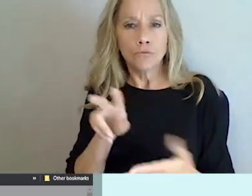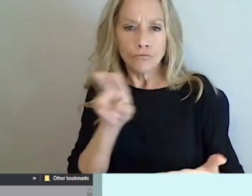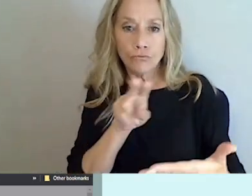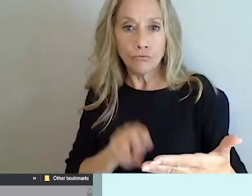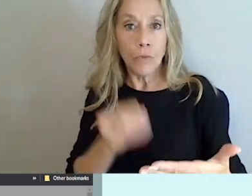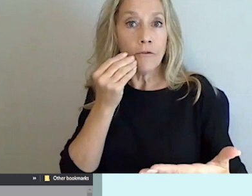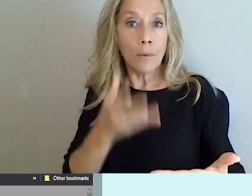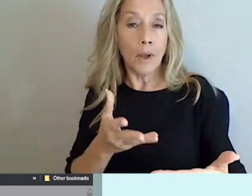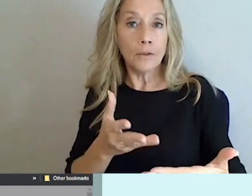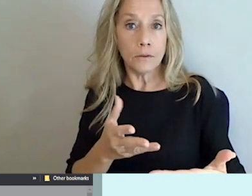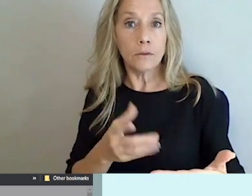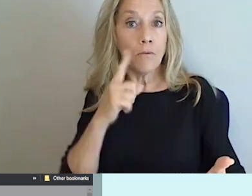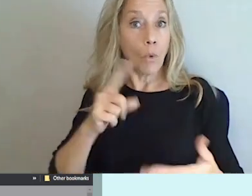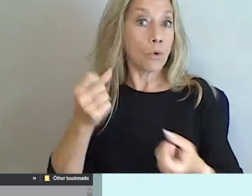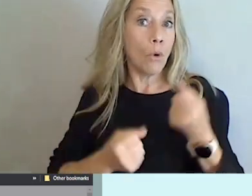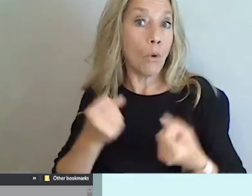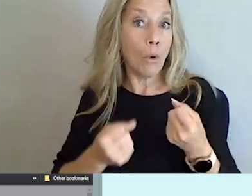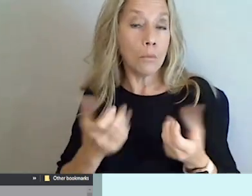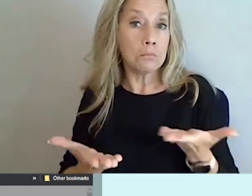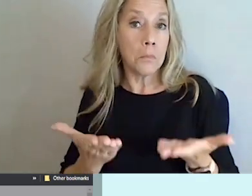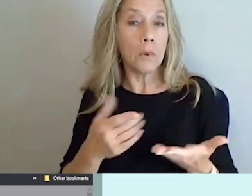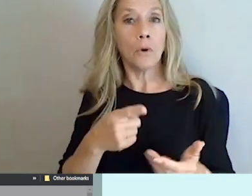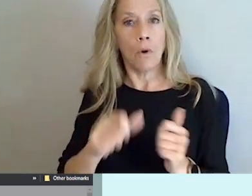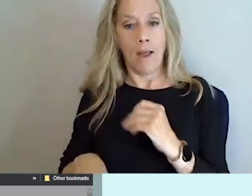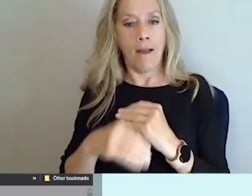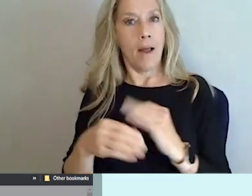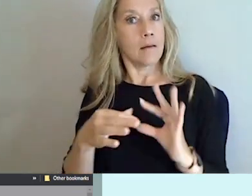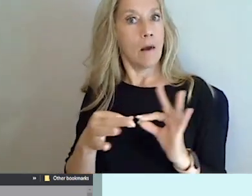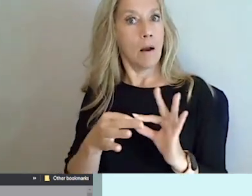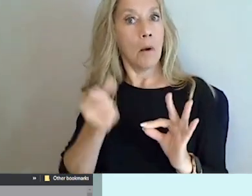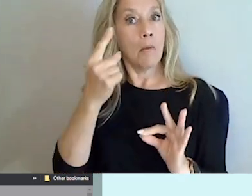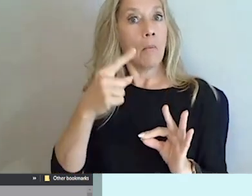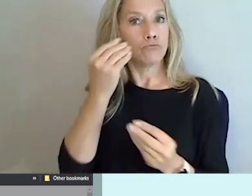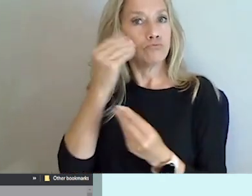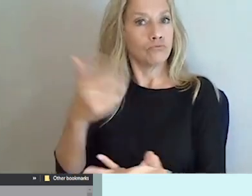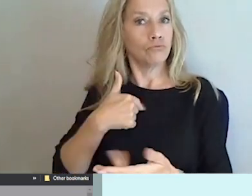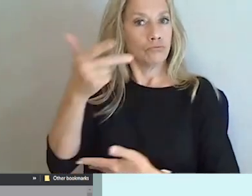on file for a vehicle, you could add a comment about trading in a vehicle for a new one.